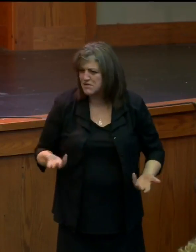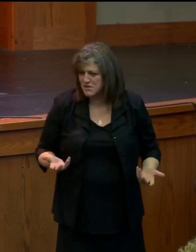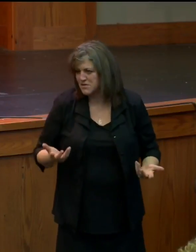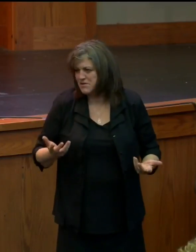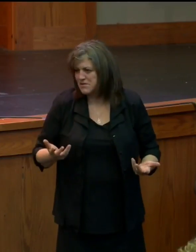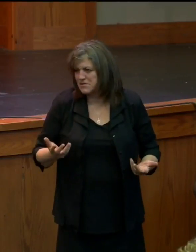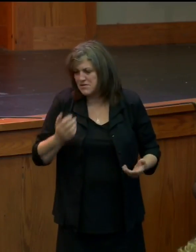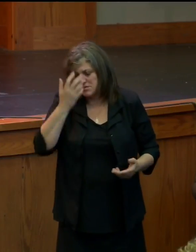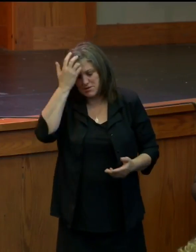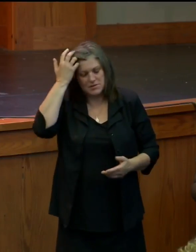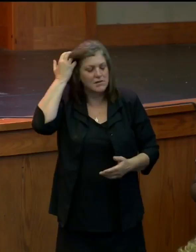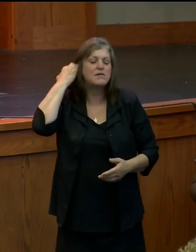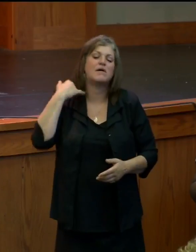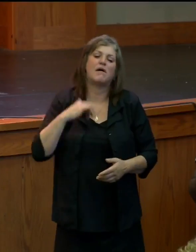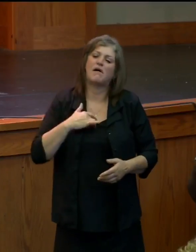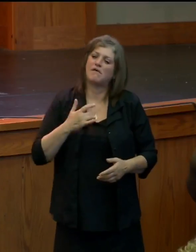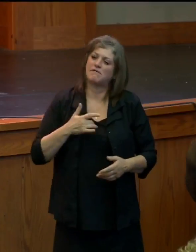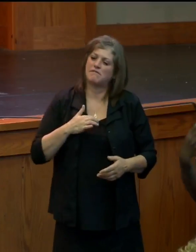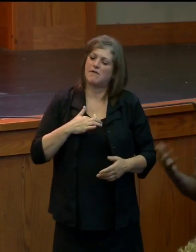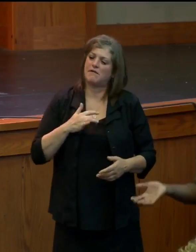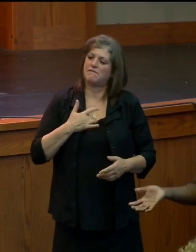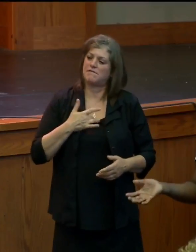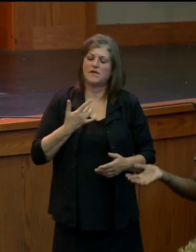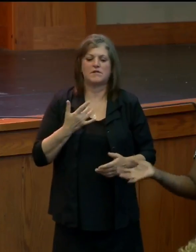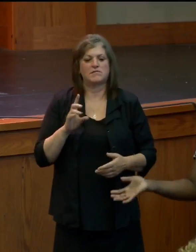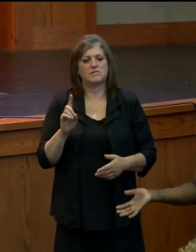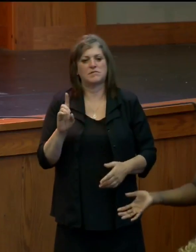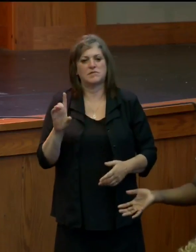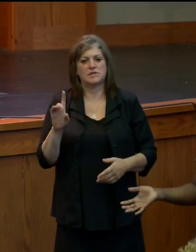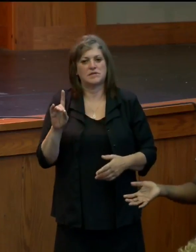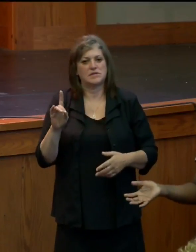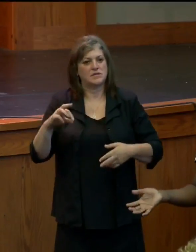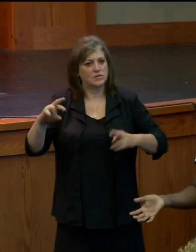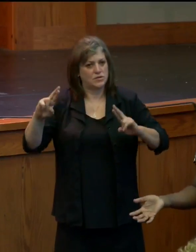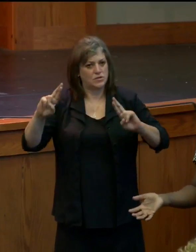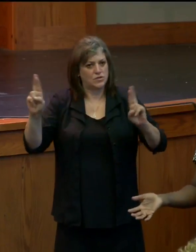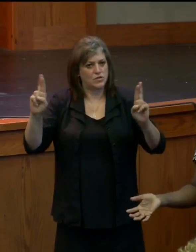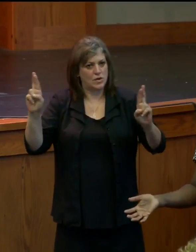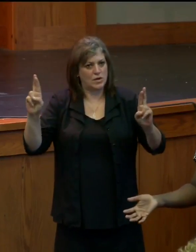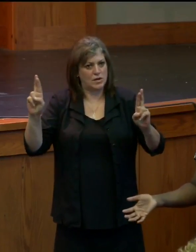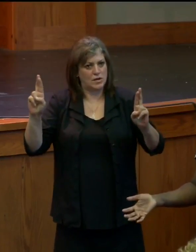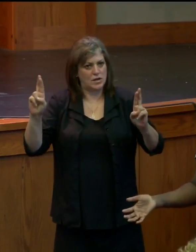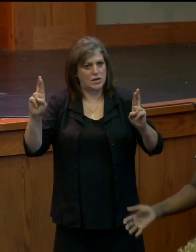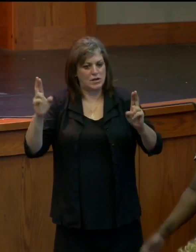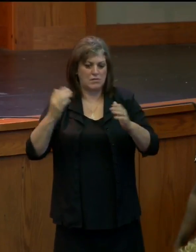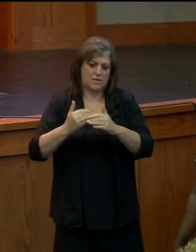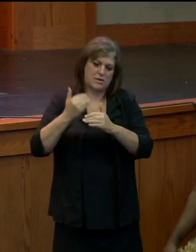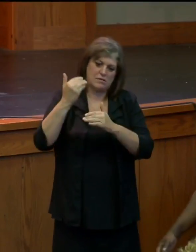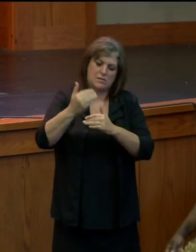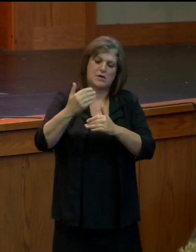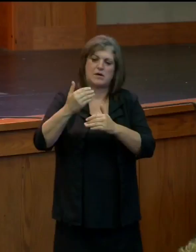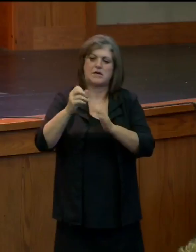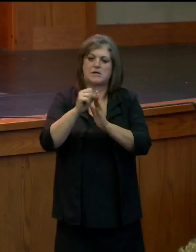AND I FEEL THAT D.C. IS READY TO BE THE NEXT STATE AND I DO AGREE